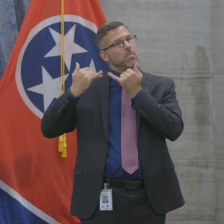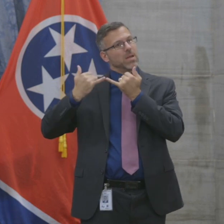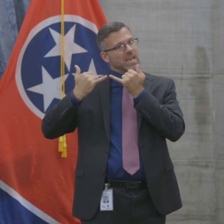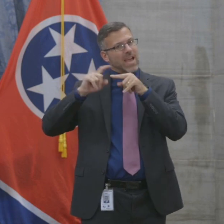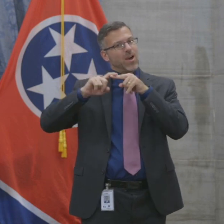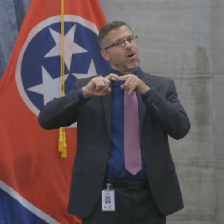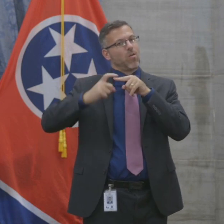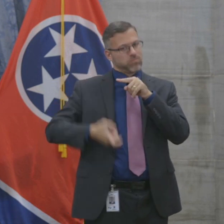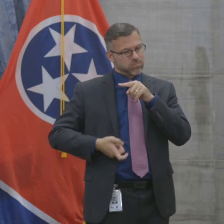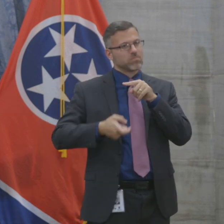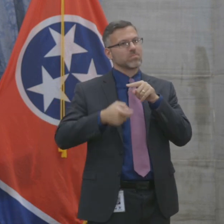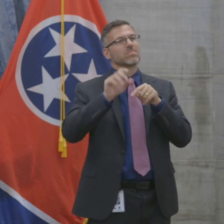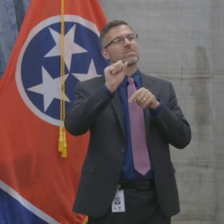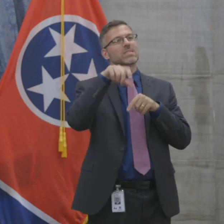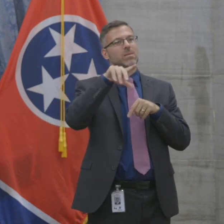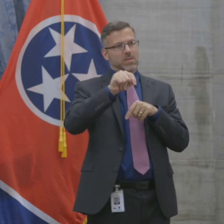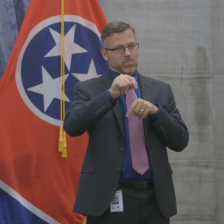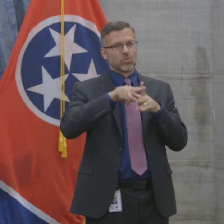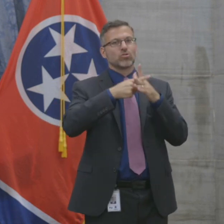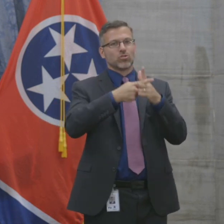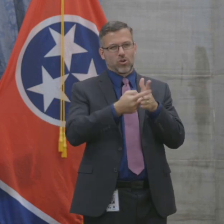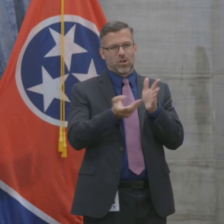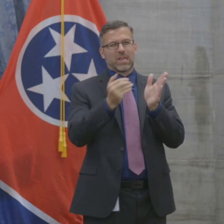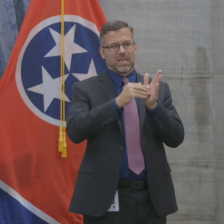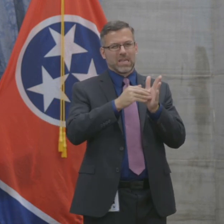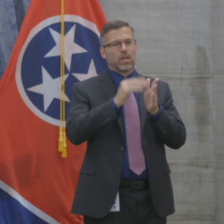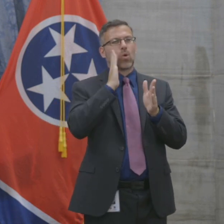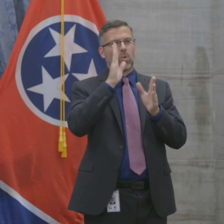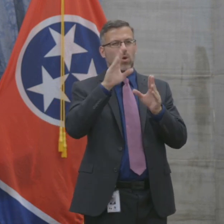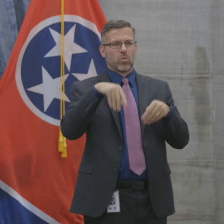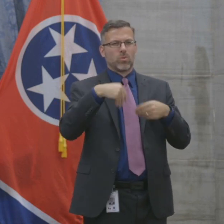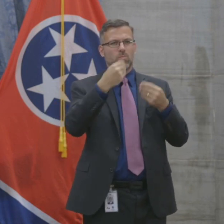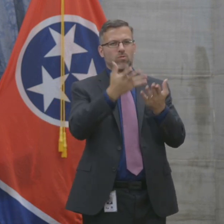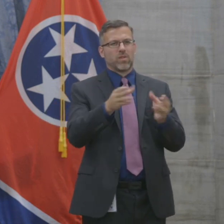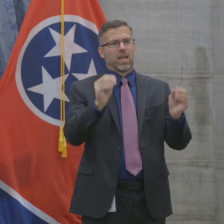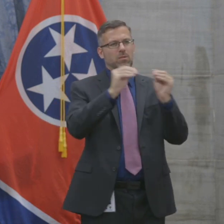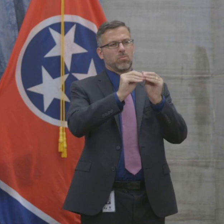not again lasting very long. We anticipate it lasting five or